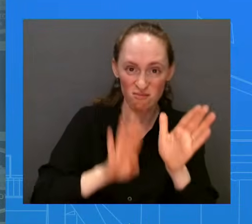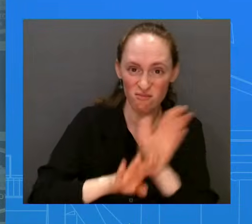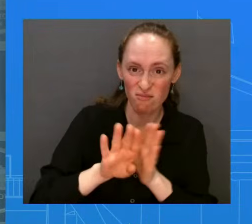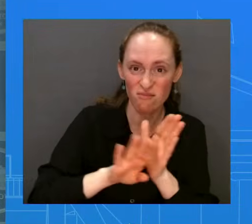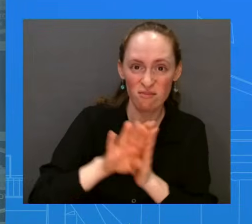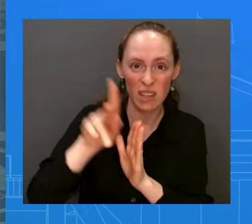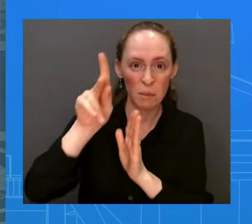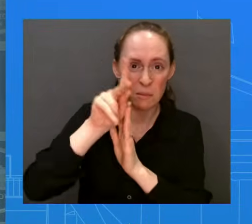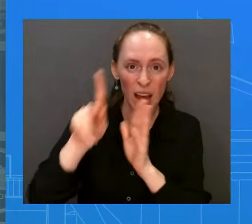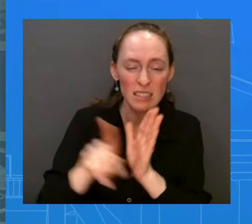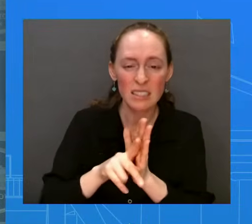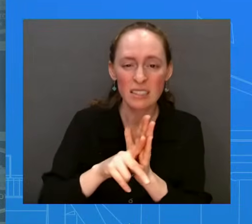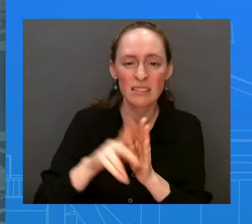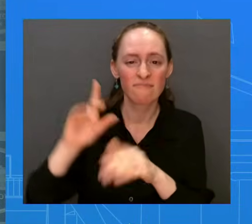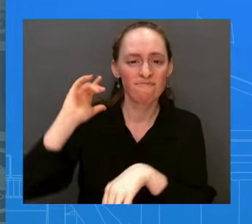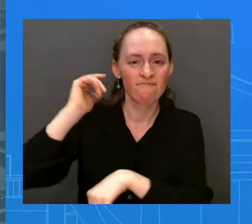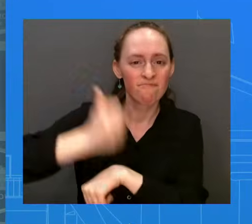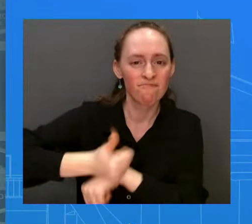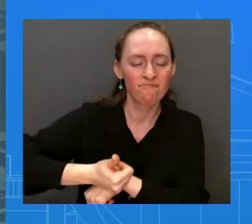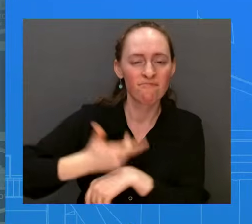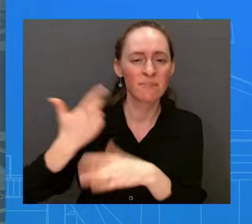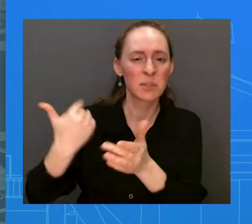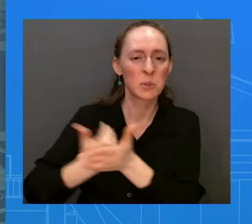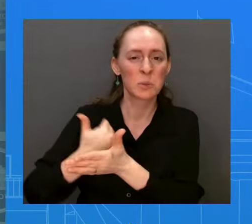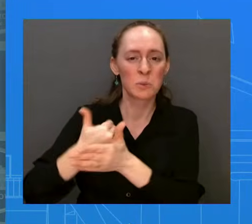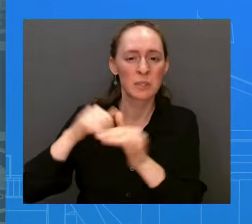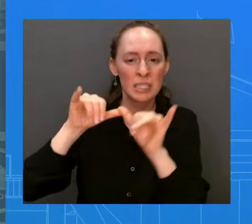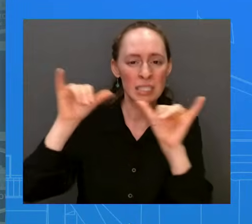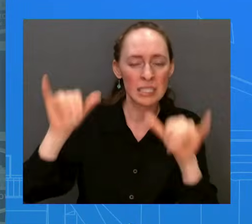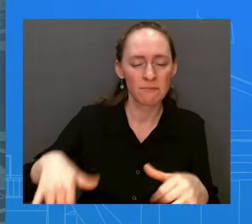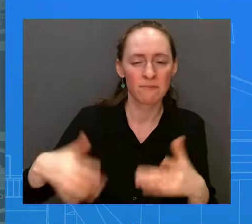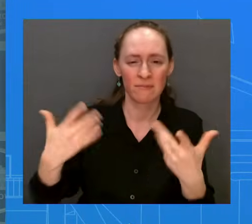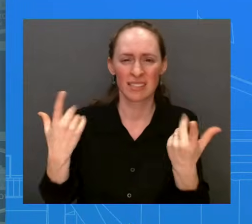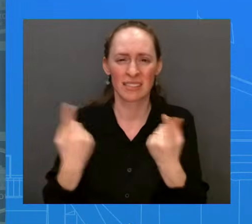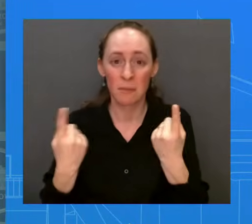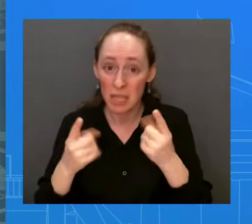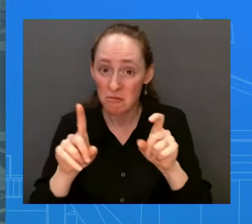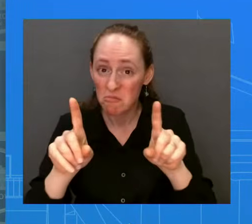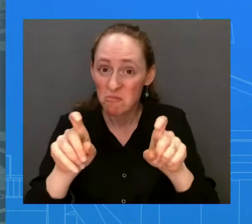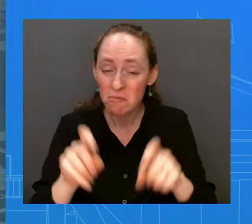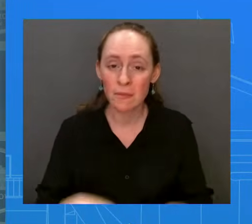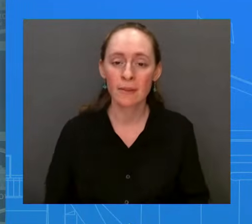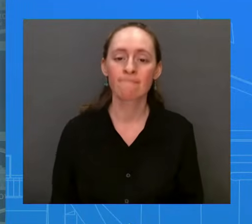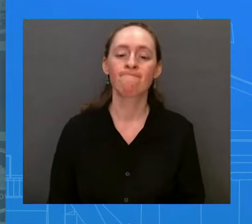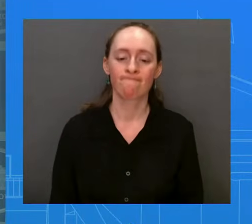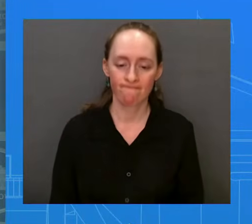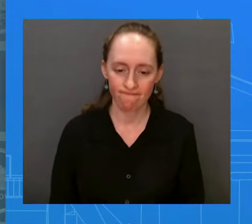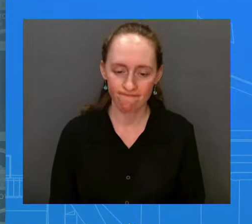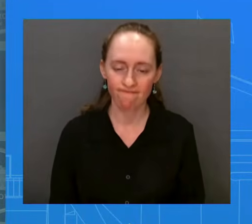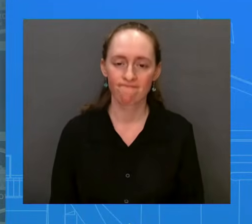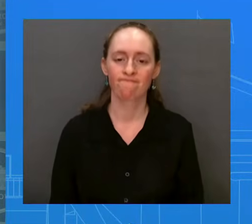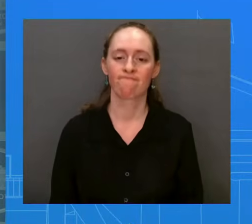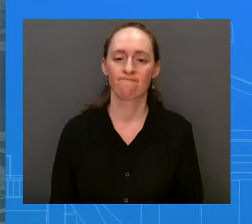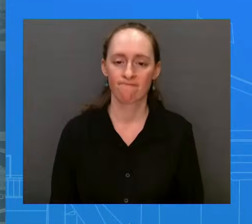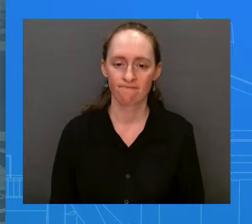wants Mr. Sullivan to run is a process -- an interagency process to help us, as I said in my opening statement, get around the policy implications here and whether --